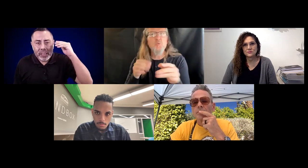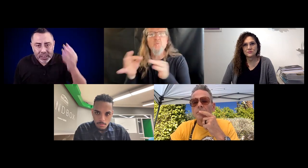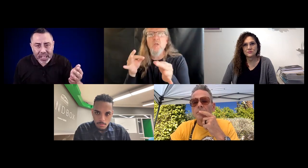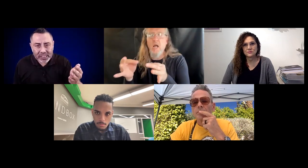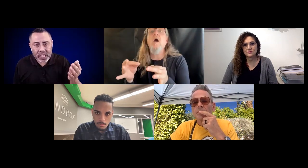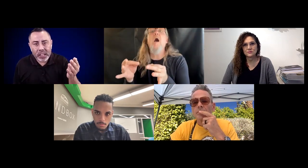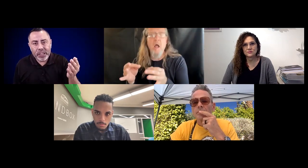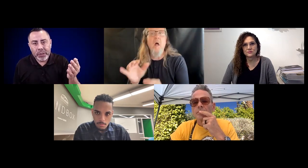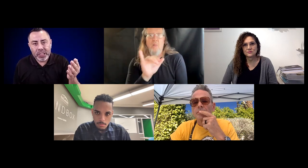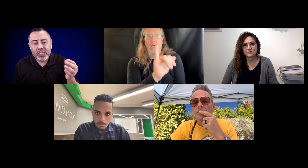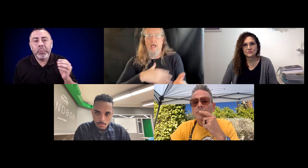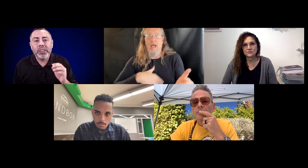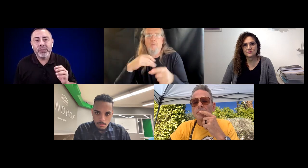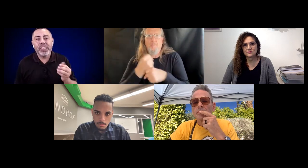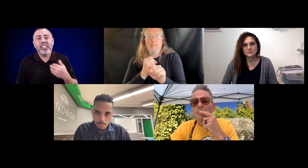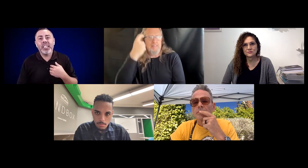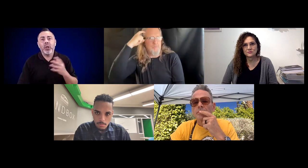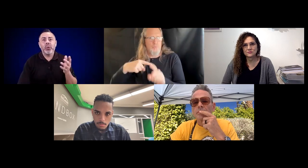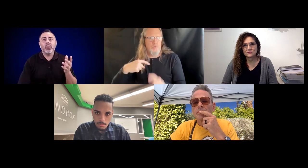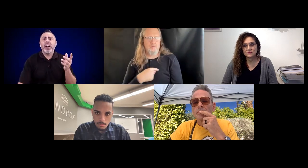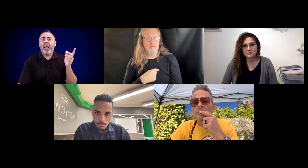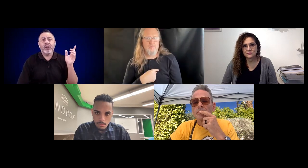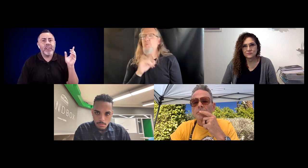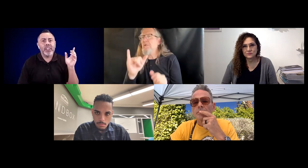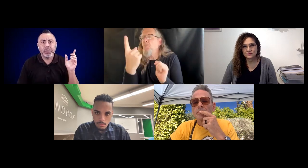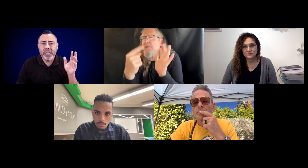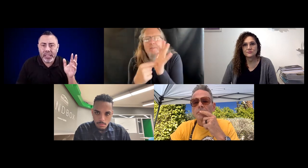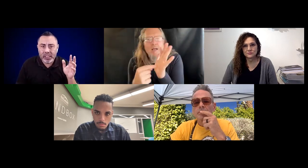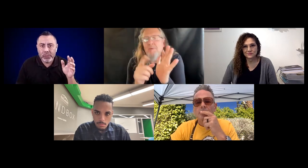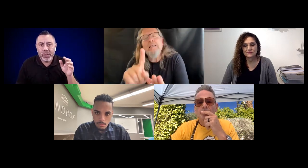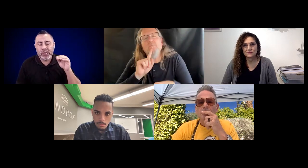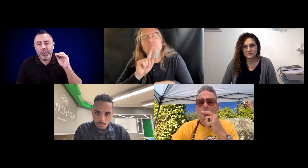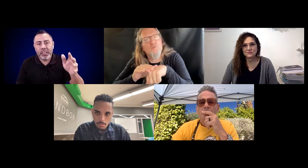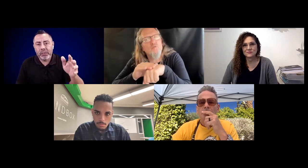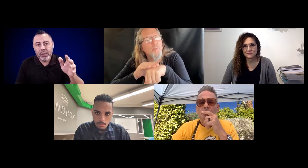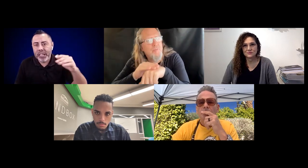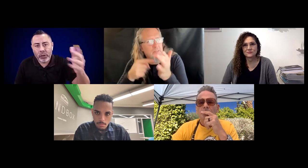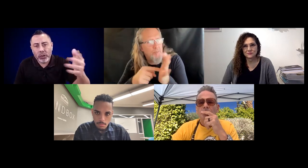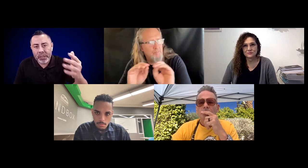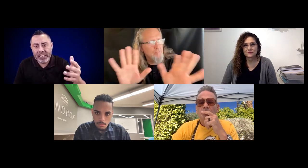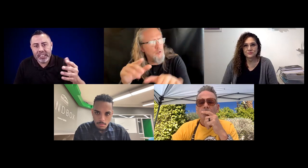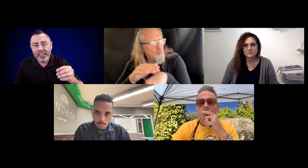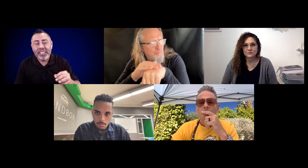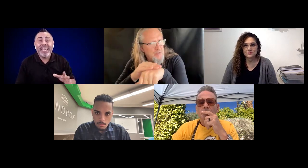The person will then understand. Oh, I only have a couple of seconds to be able to explain my goal or my idea.